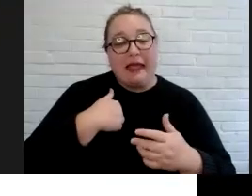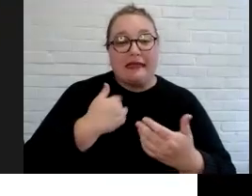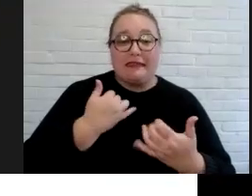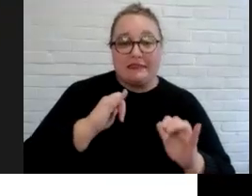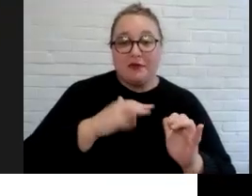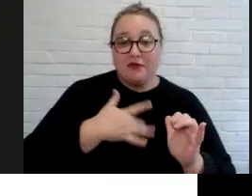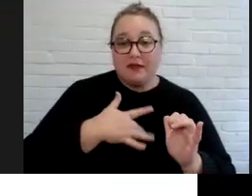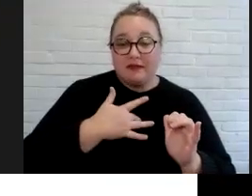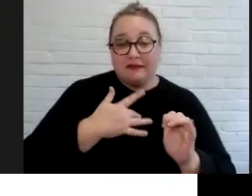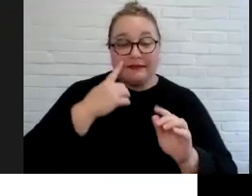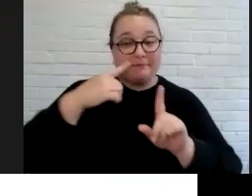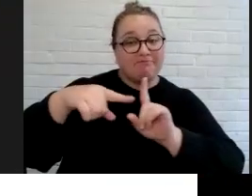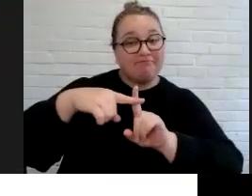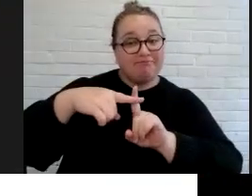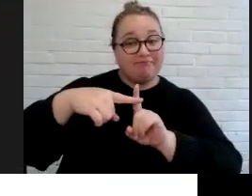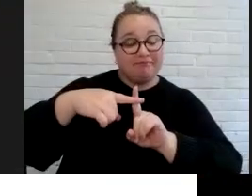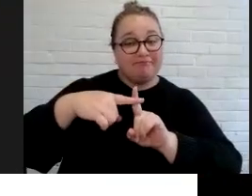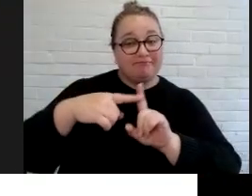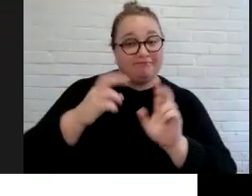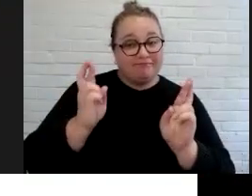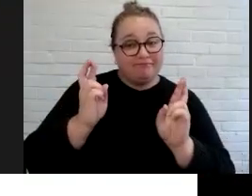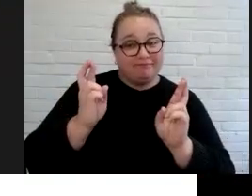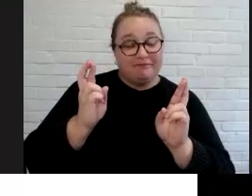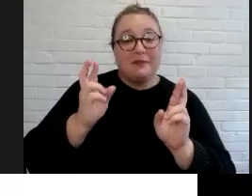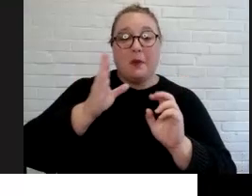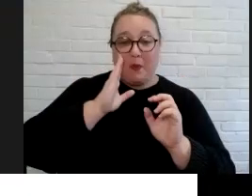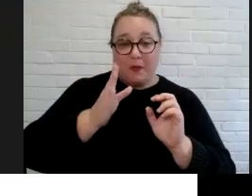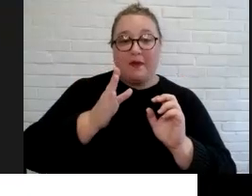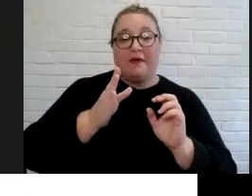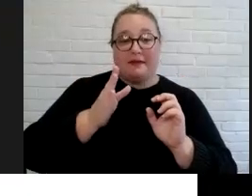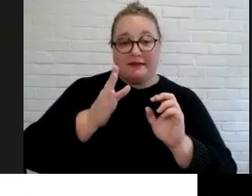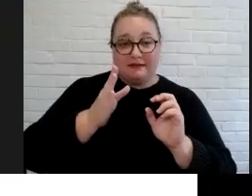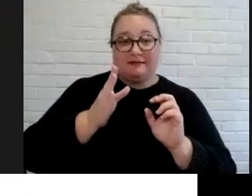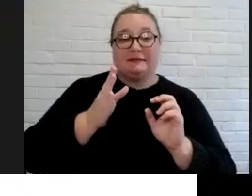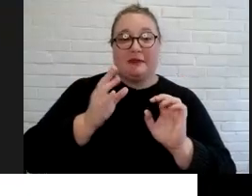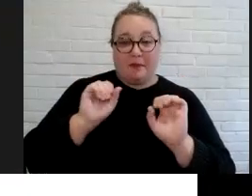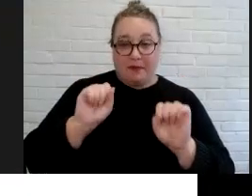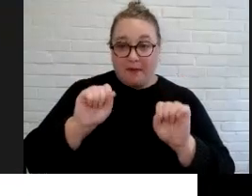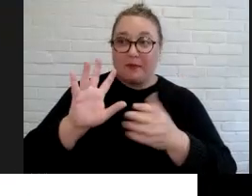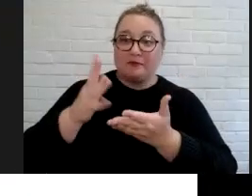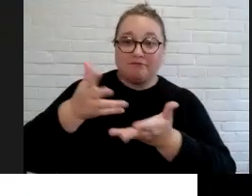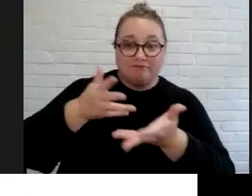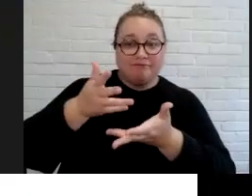be at least on the table somewhat. If it doesn't exactly look like, you know, one hour for 18 weeks,